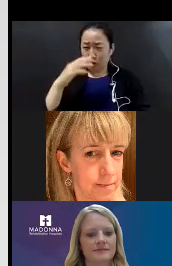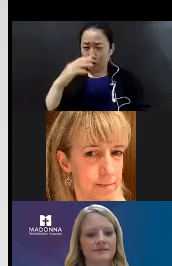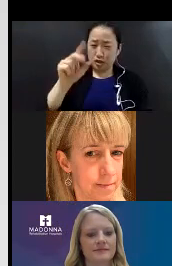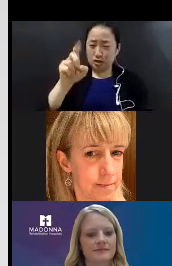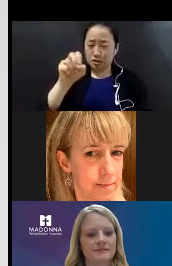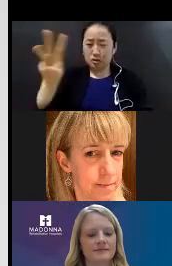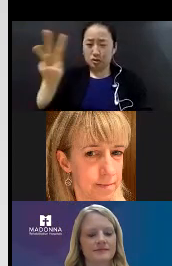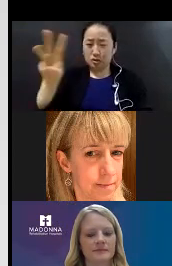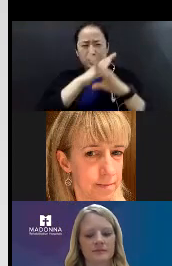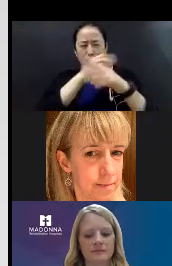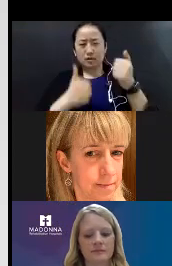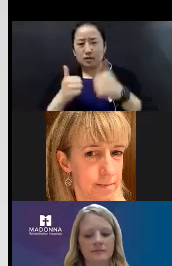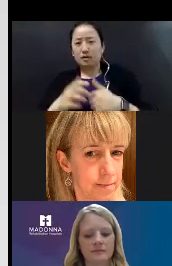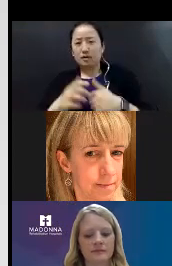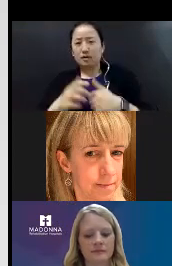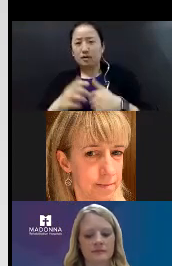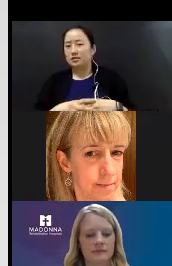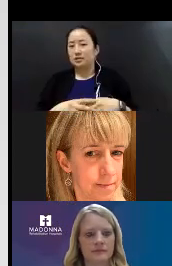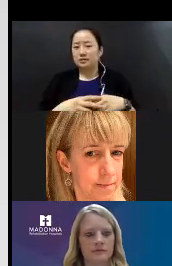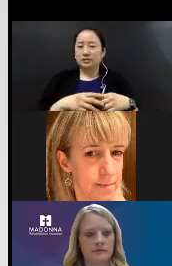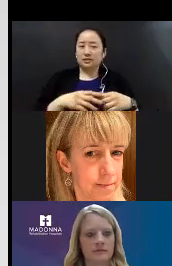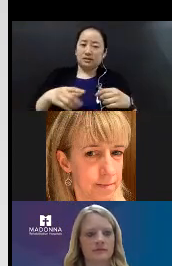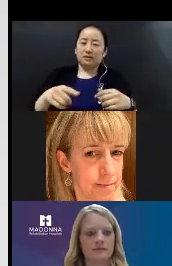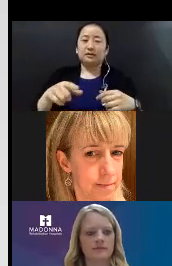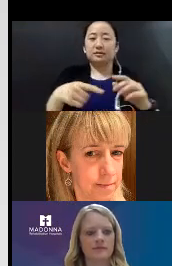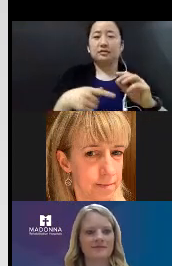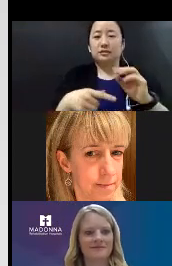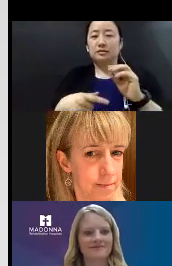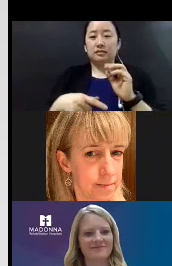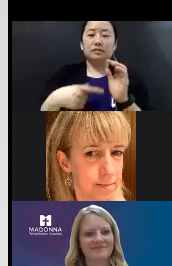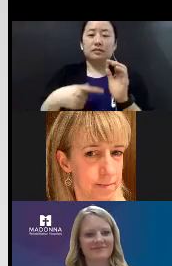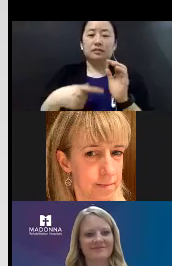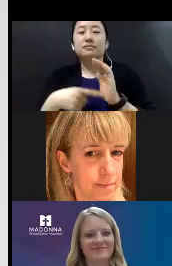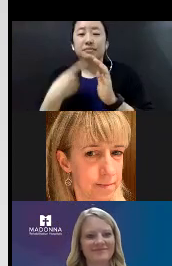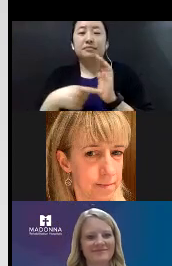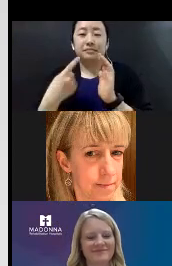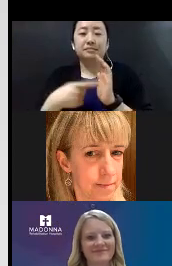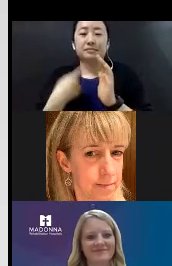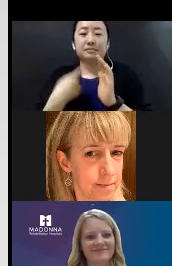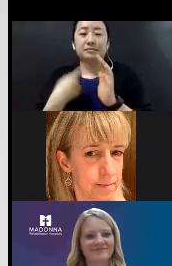AND THE PHOTOS SOMETIMES WE GET SOME INTERESTING PHOTOS, AND SOME OF THOSE ARE PICTURES OF A